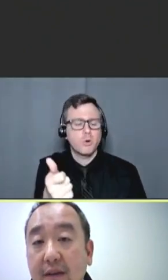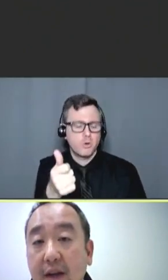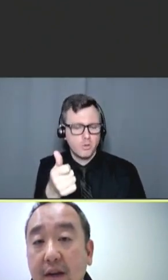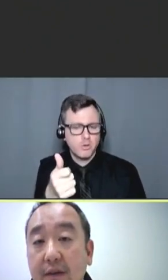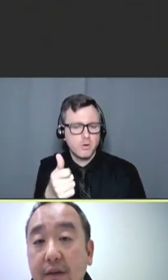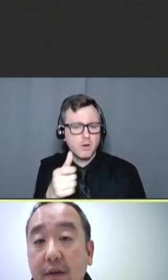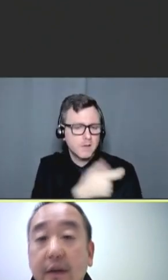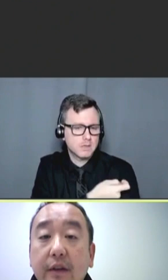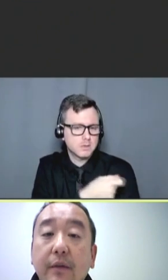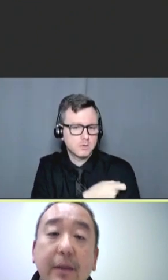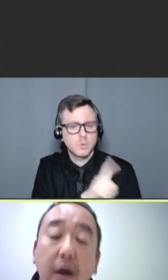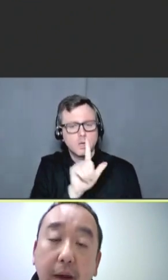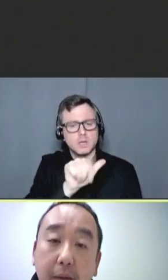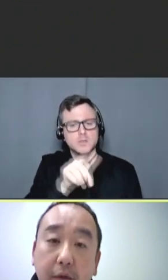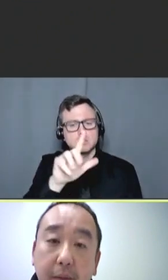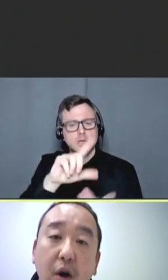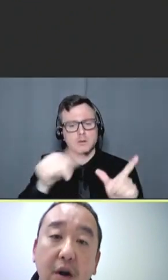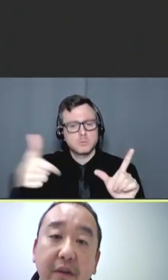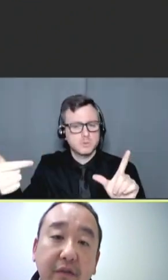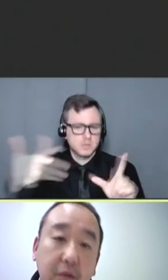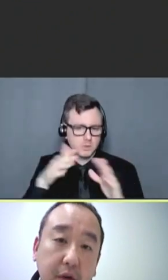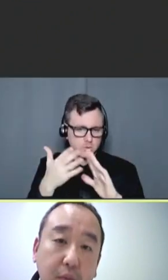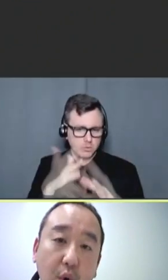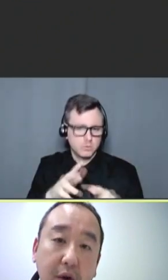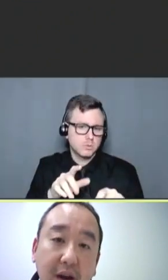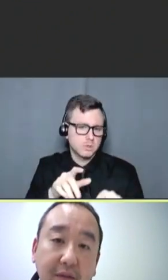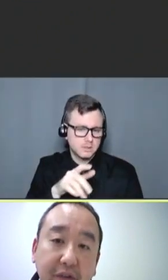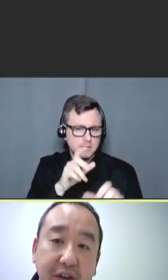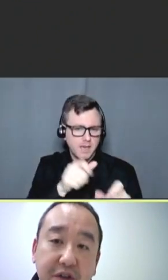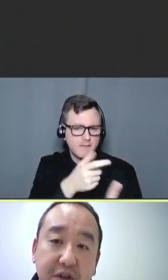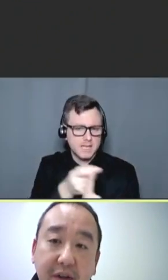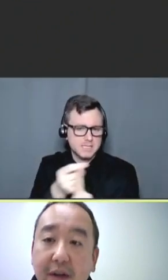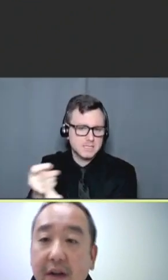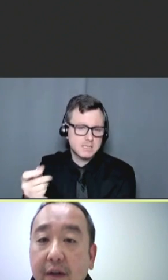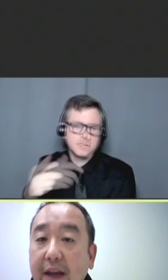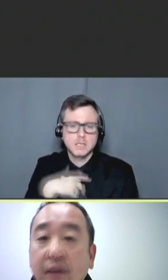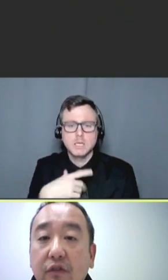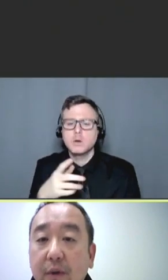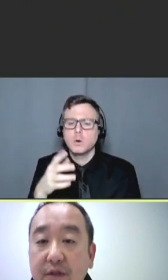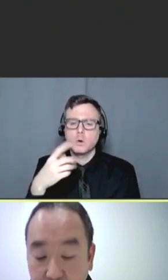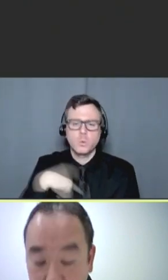and to be able to be part of this really important conversation. Thank you so much for